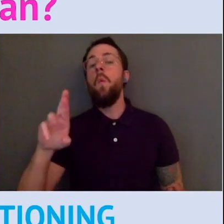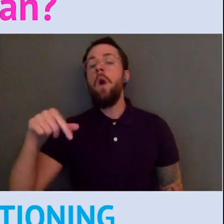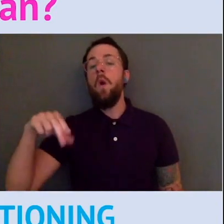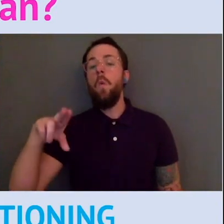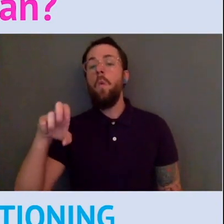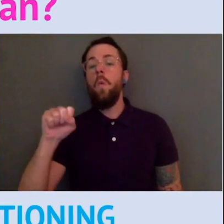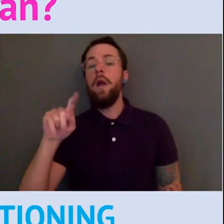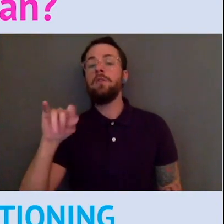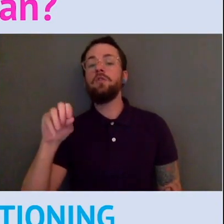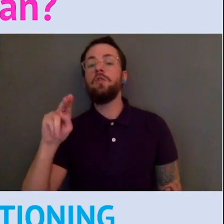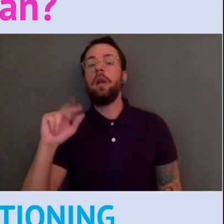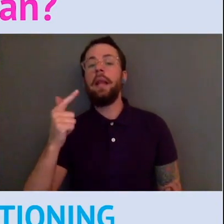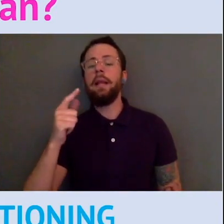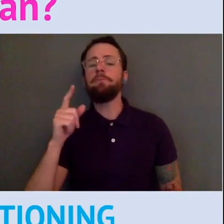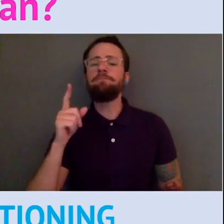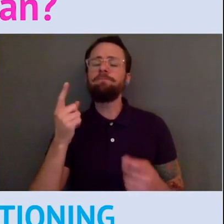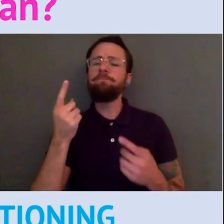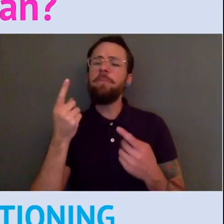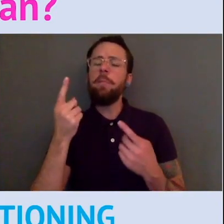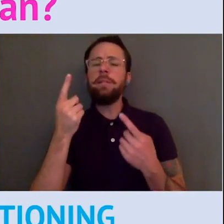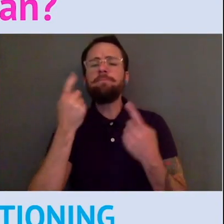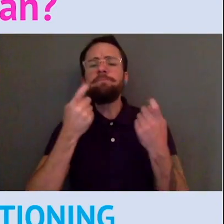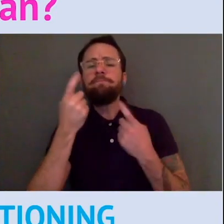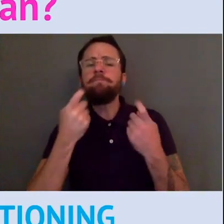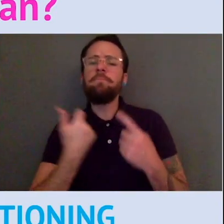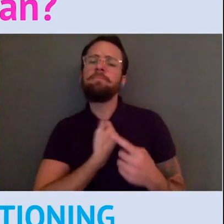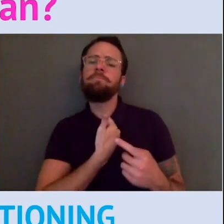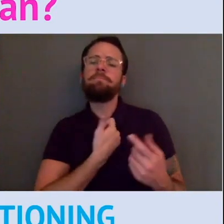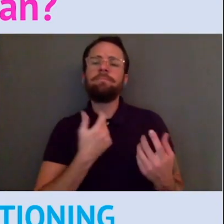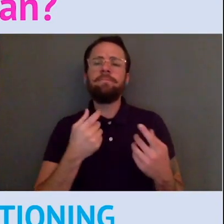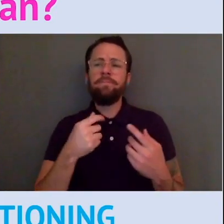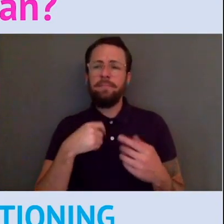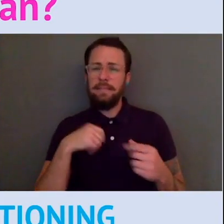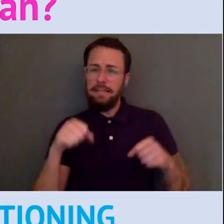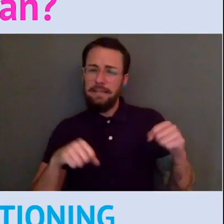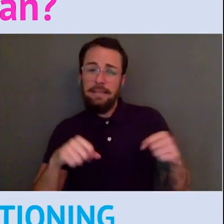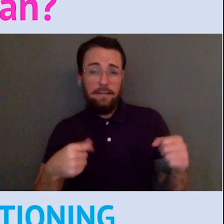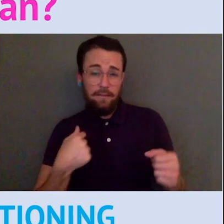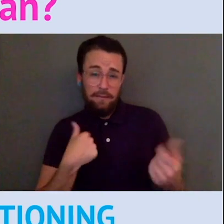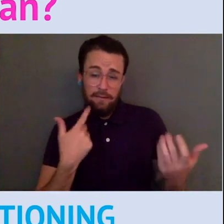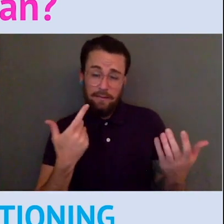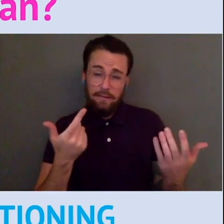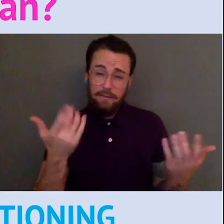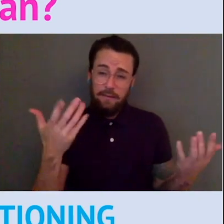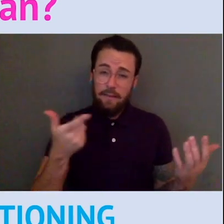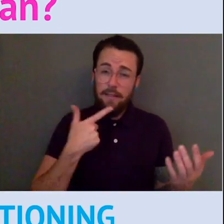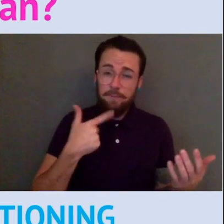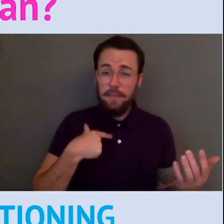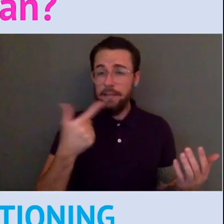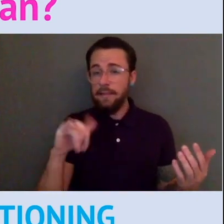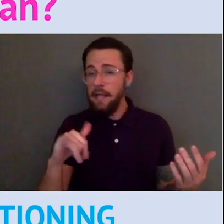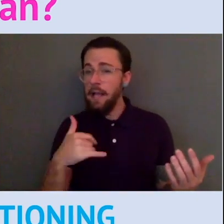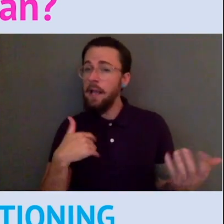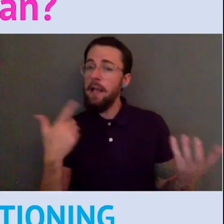and use it. It's very much in popular use now.